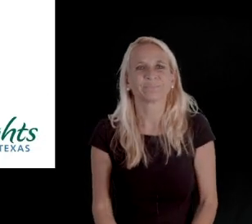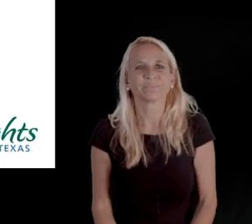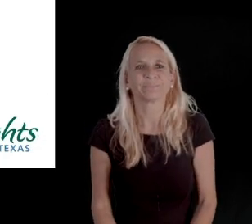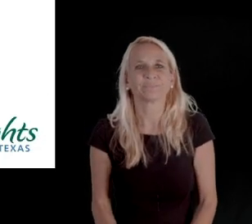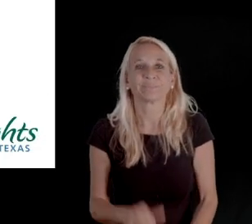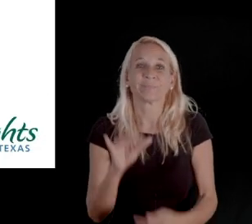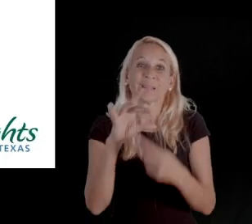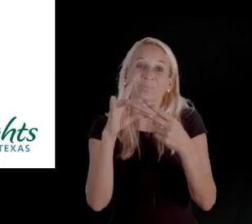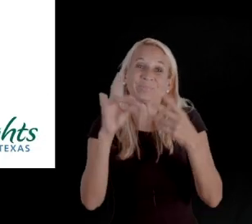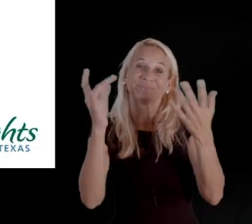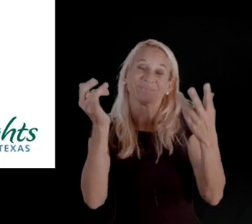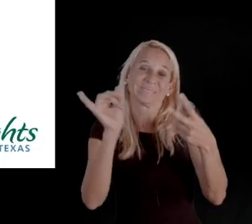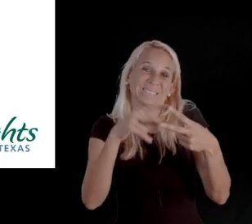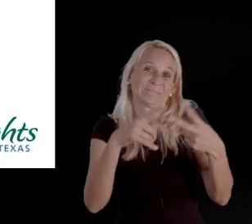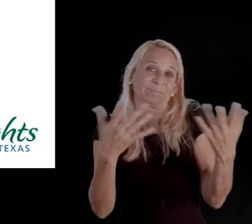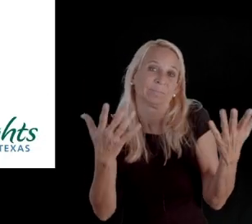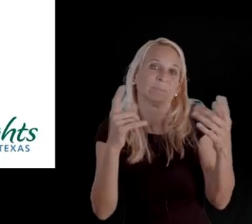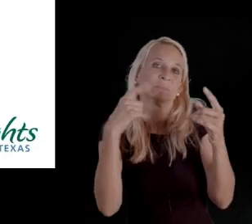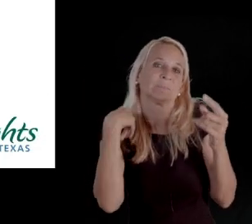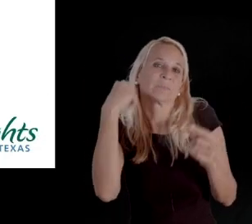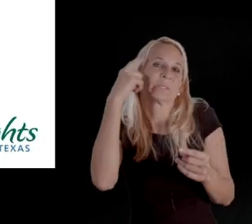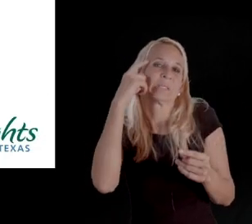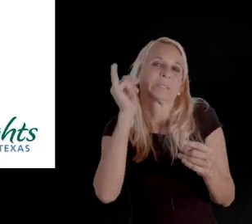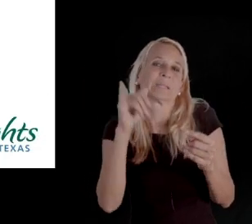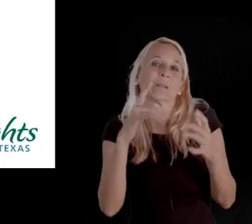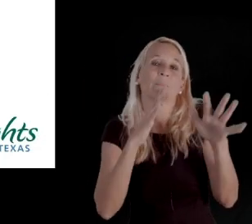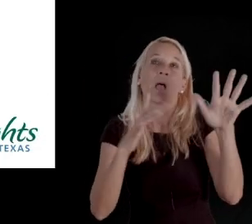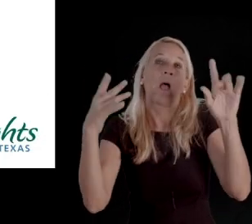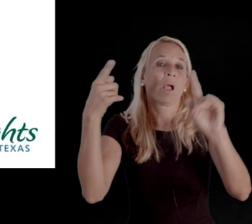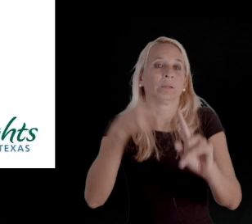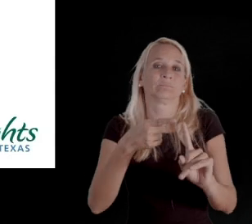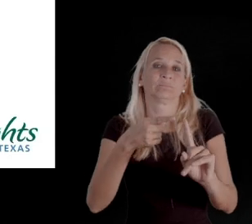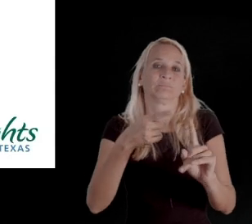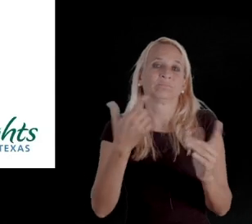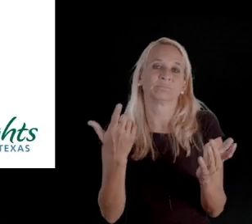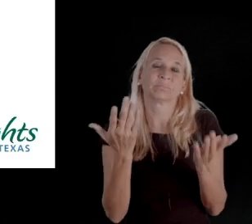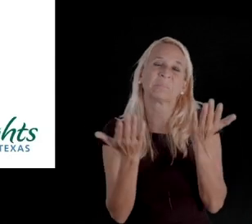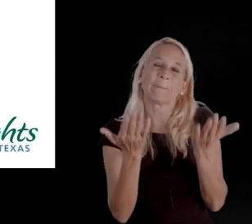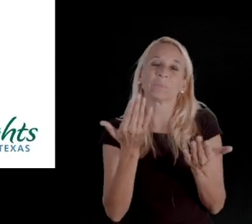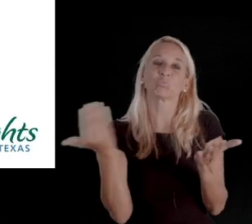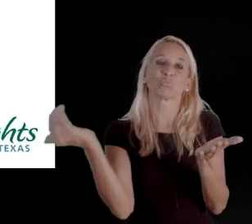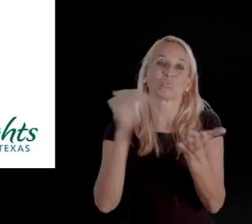That is an option still. But technically, I think in the hierarchy of things,